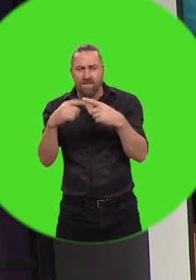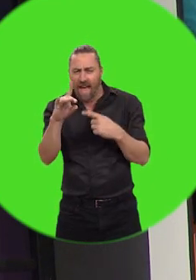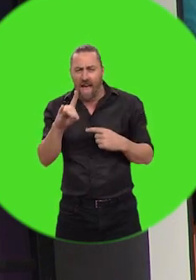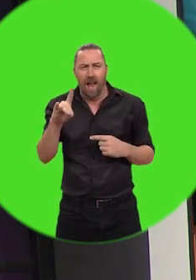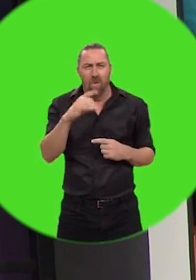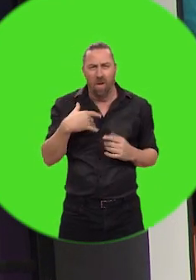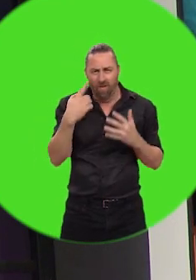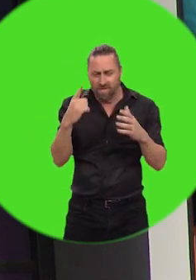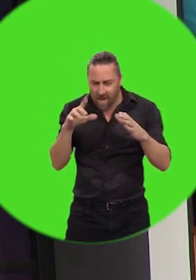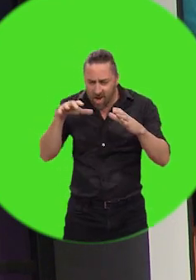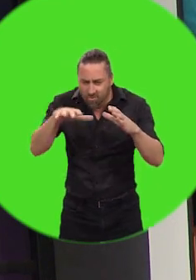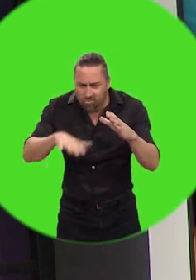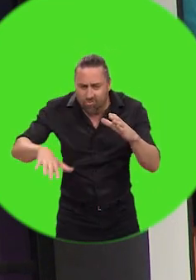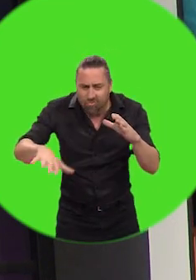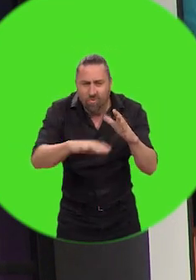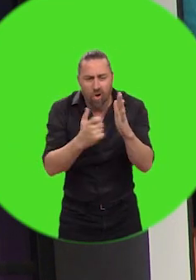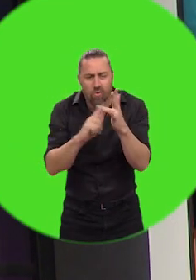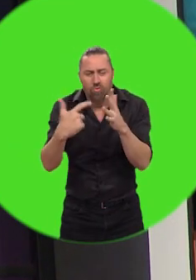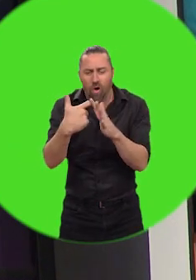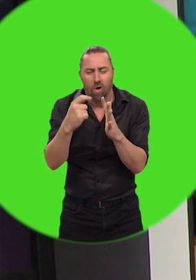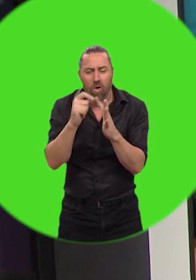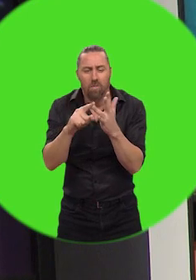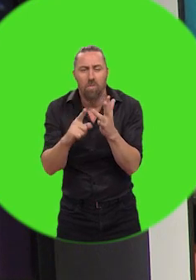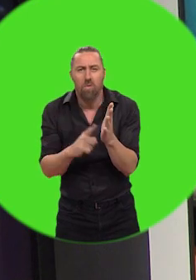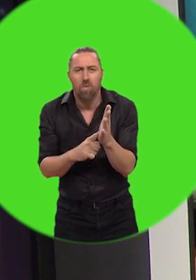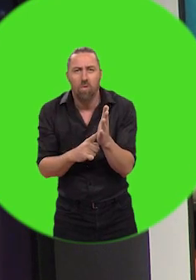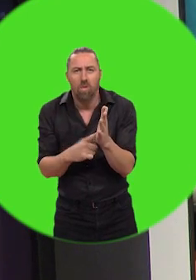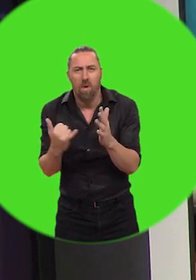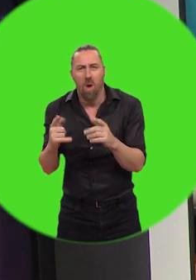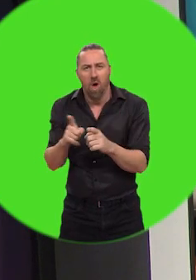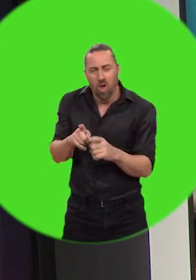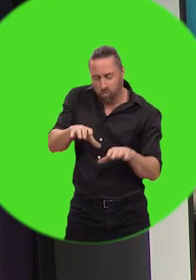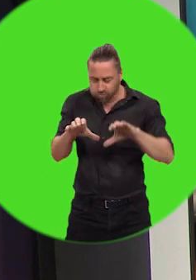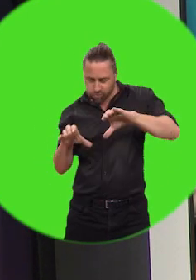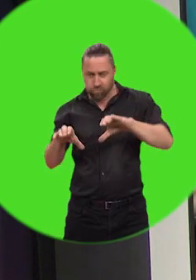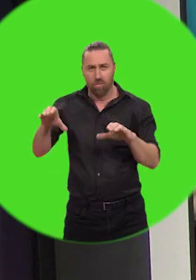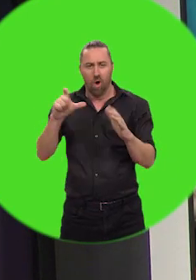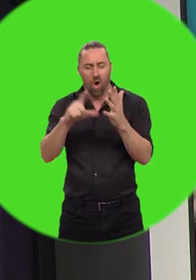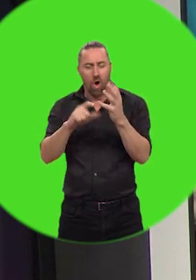I would like to see in a rock pool. Maybe a big, sluggish sea cucumber.